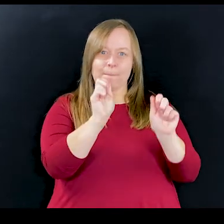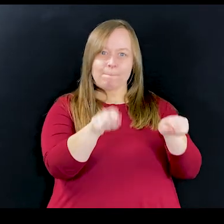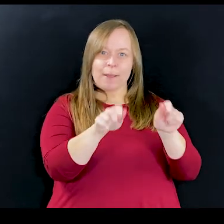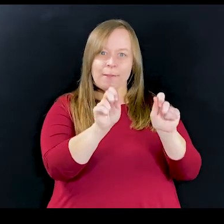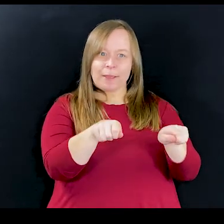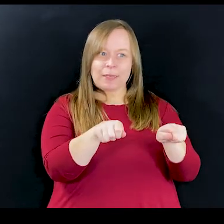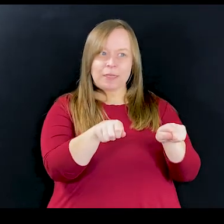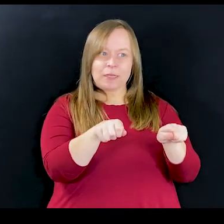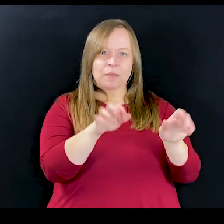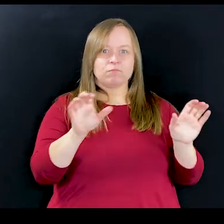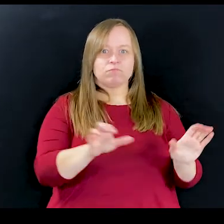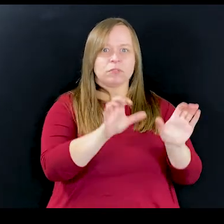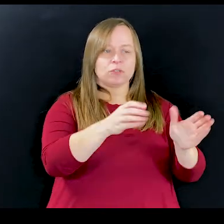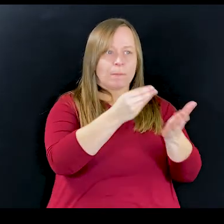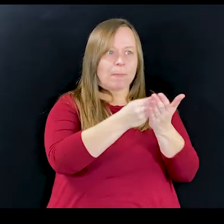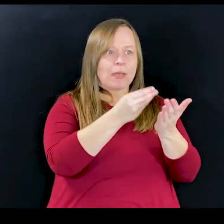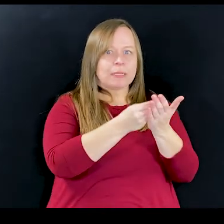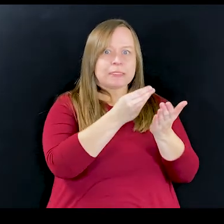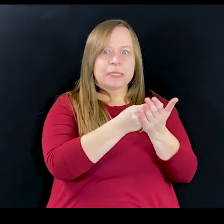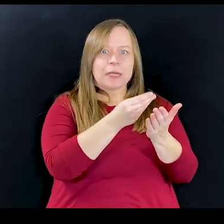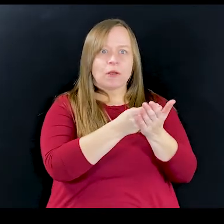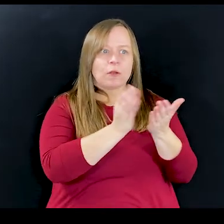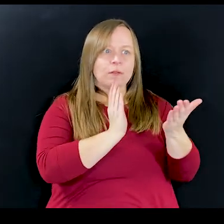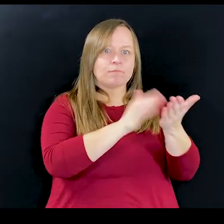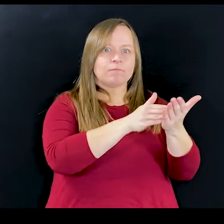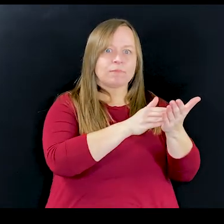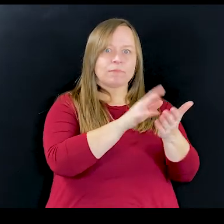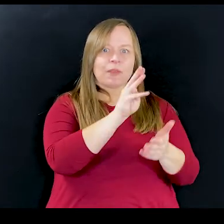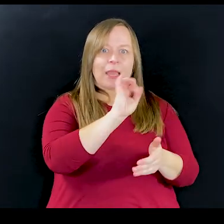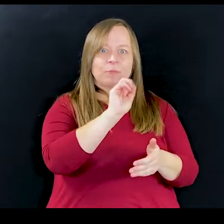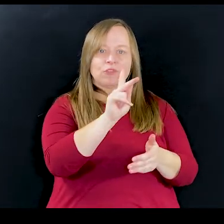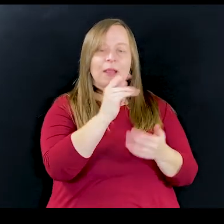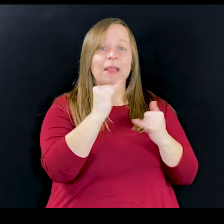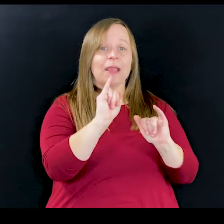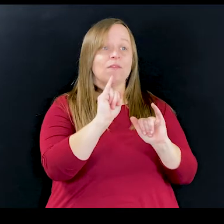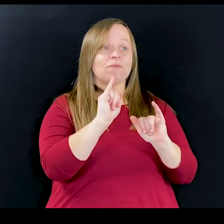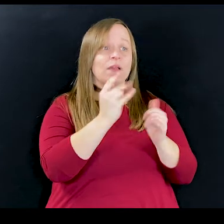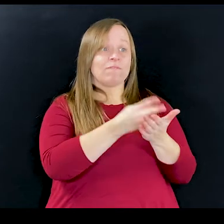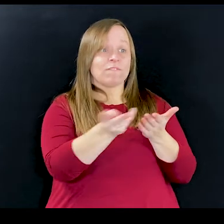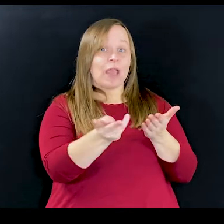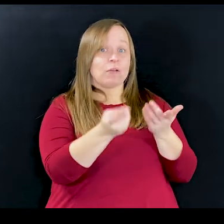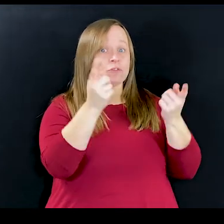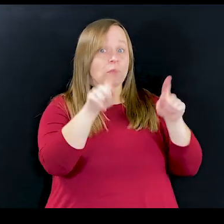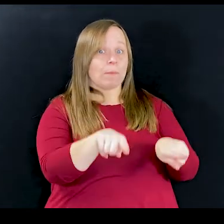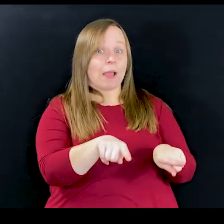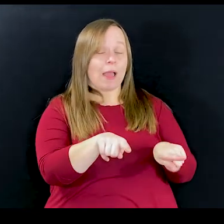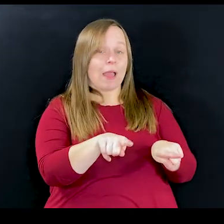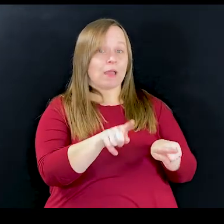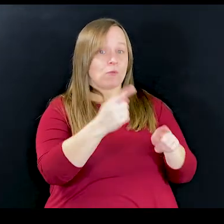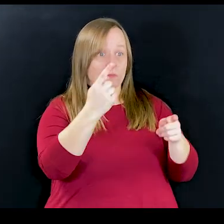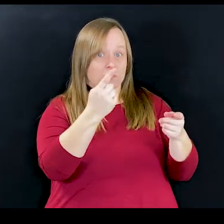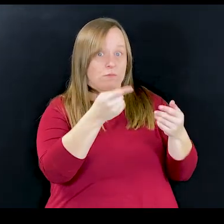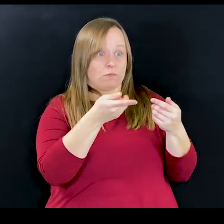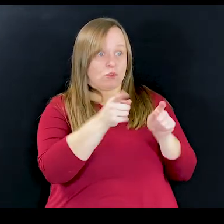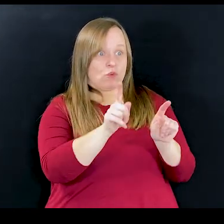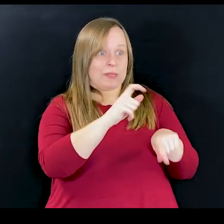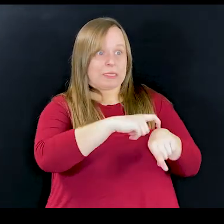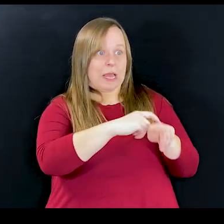the ability to pursue monetary claims against Amtrak if Amtrak fails to comply with the agreement.